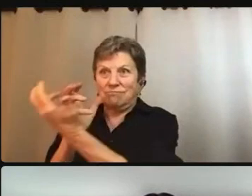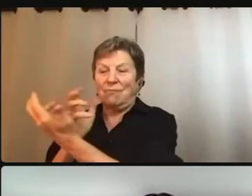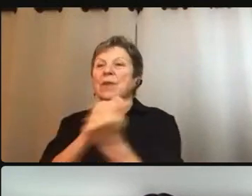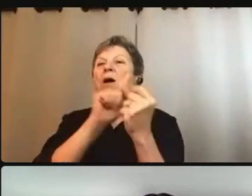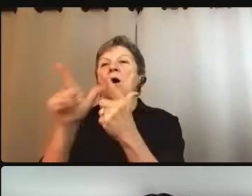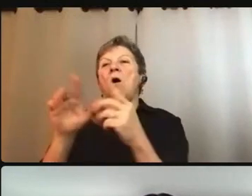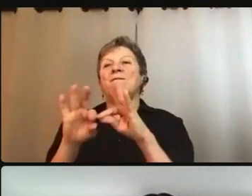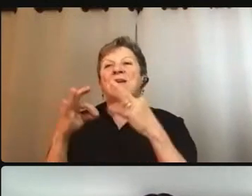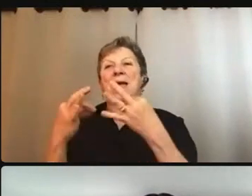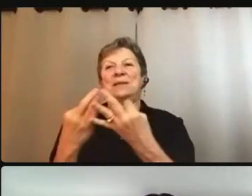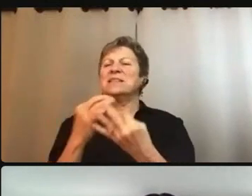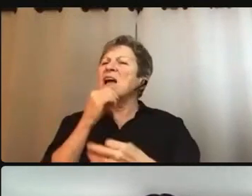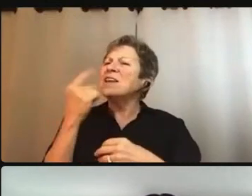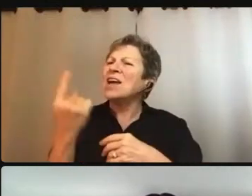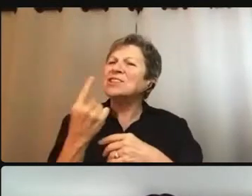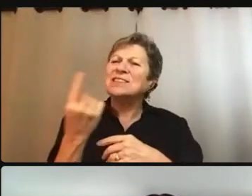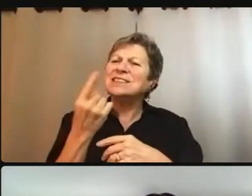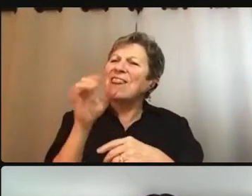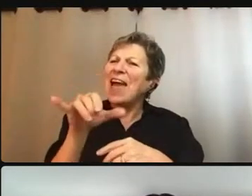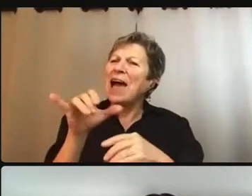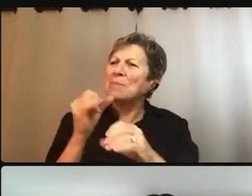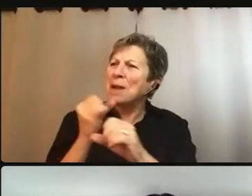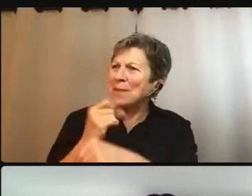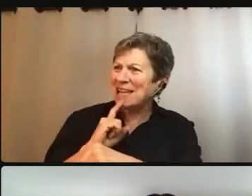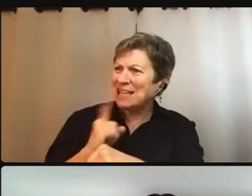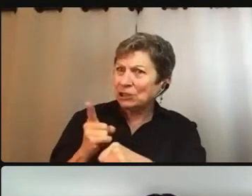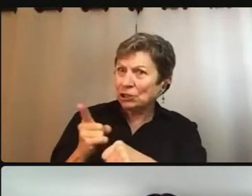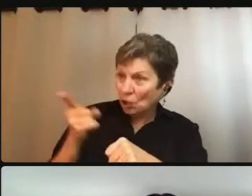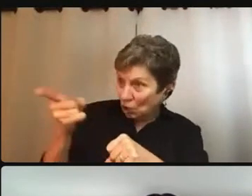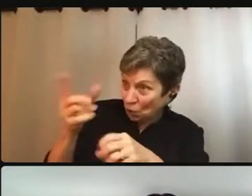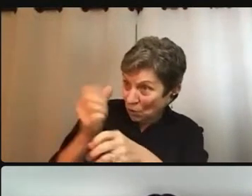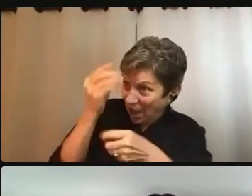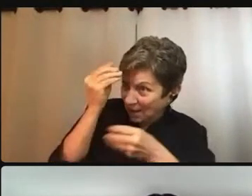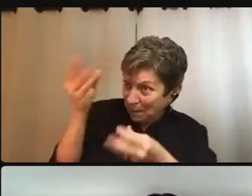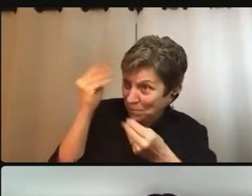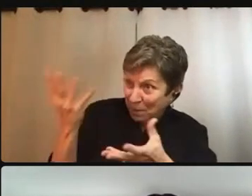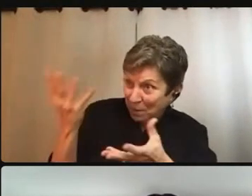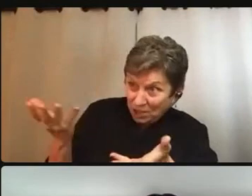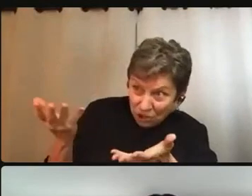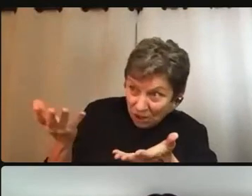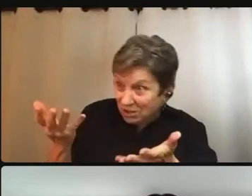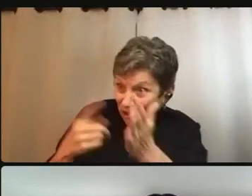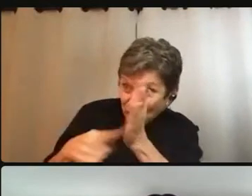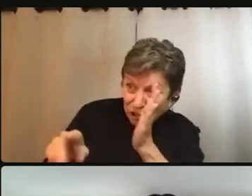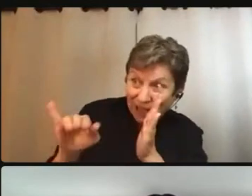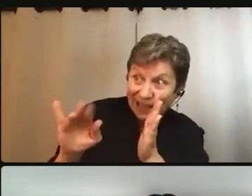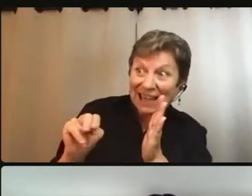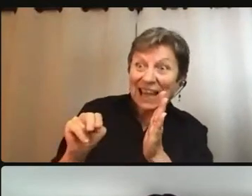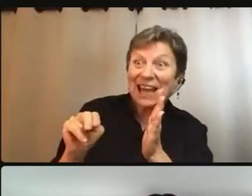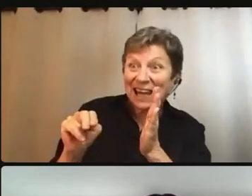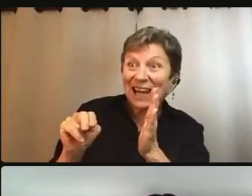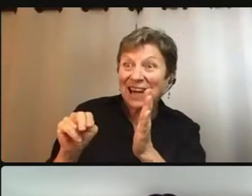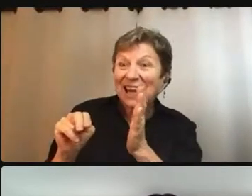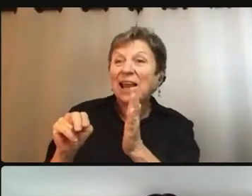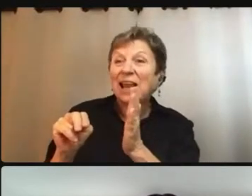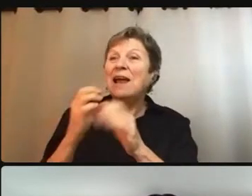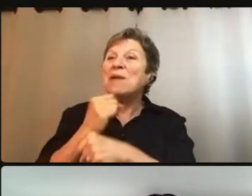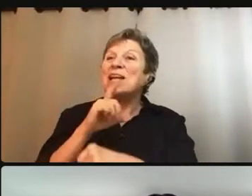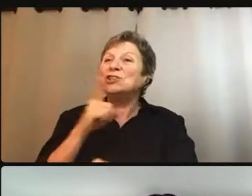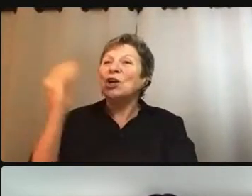VERY, VERY HARD TO ENGAGE ALL